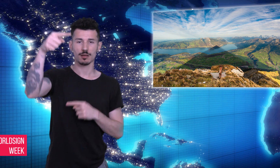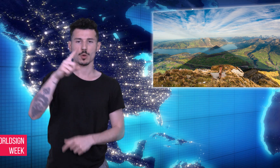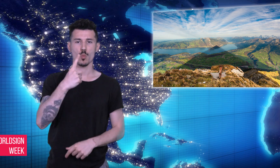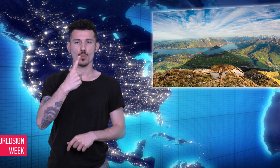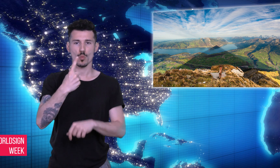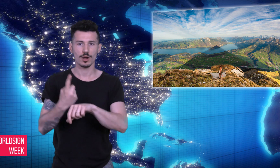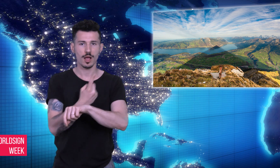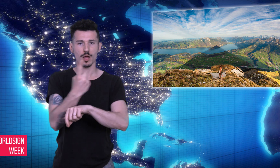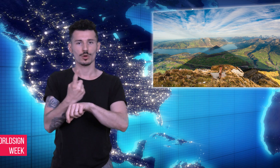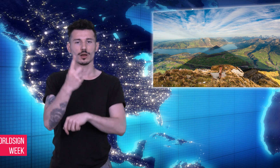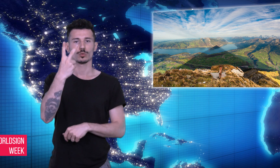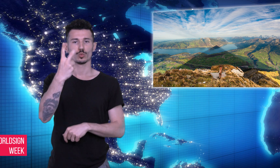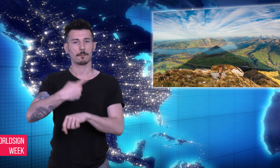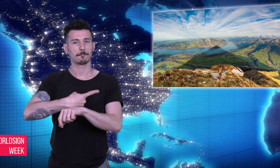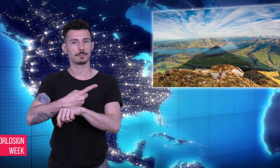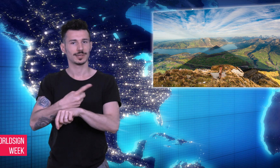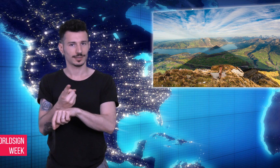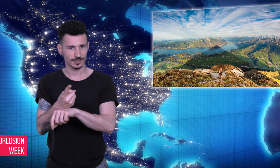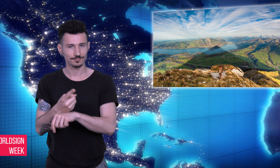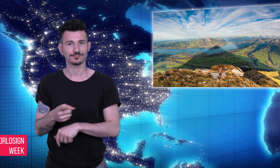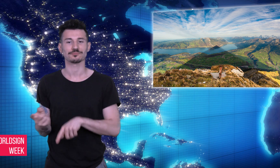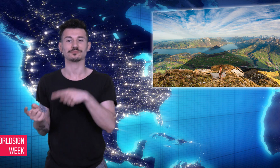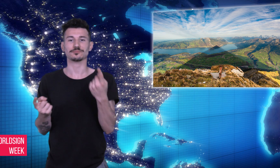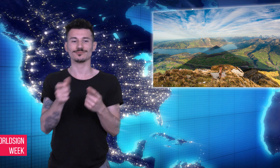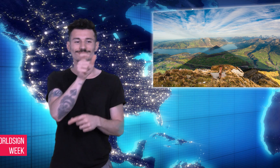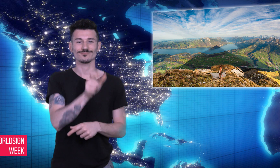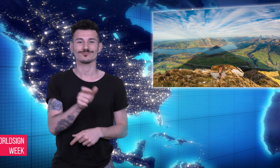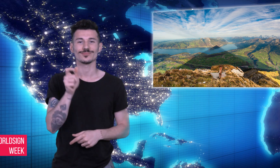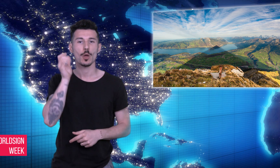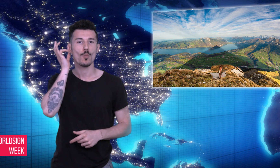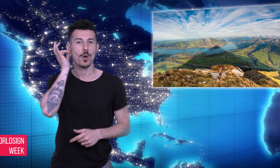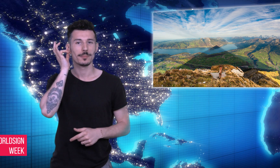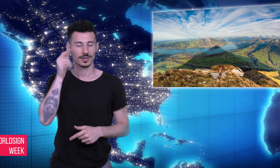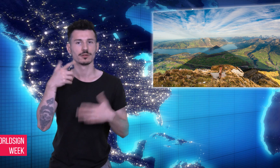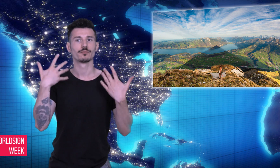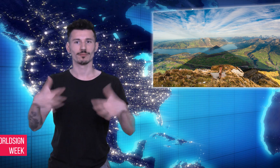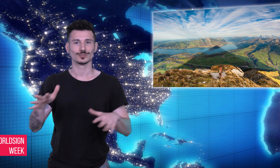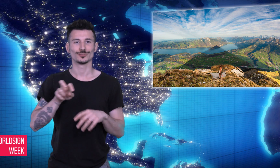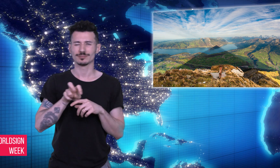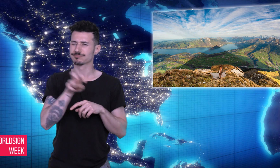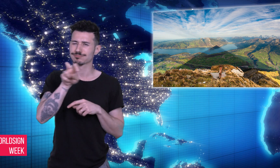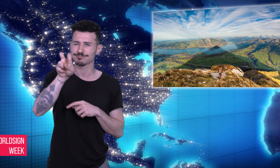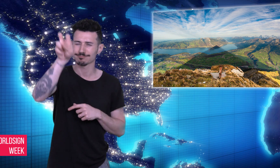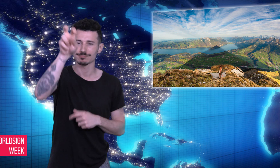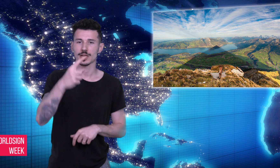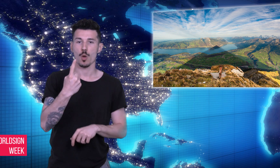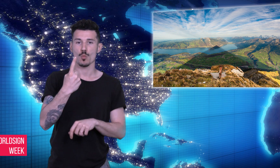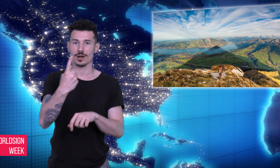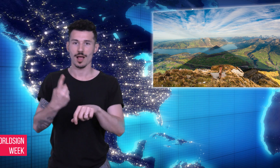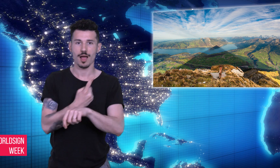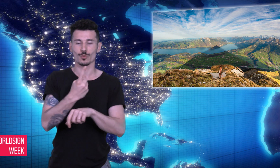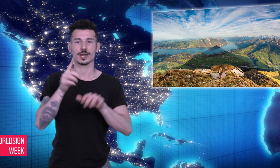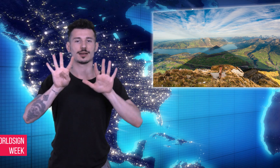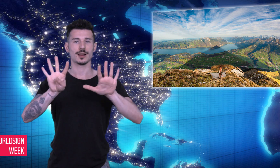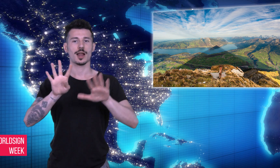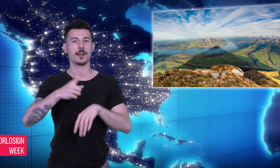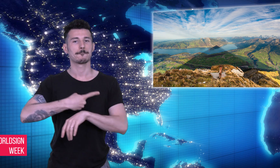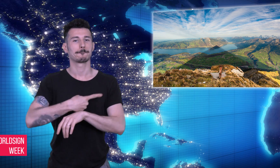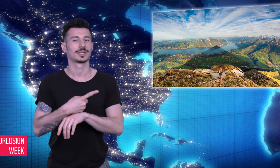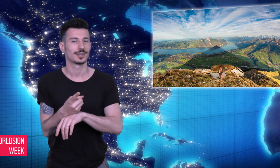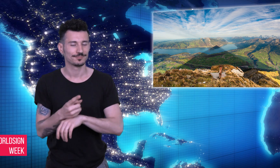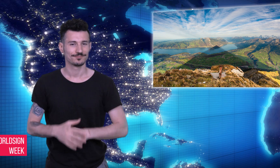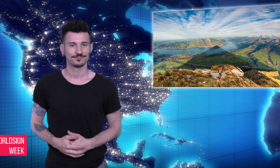and 9 minutes for women.